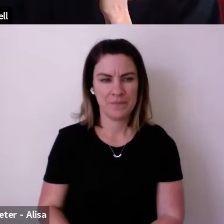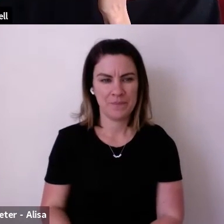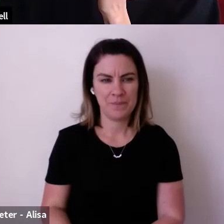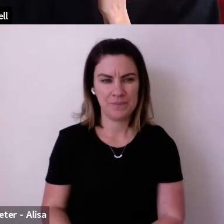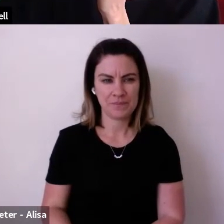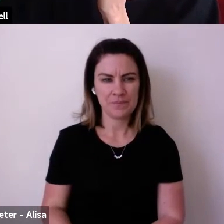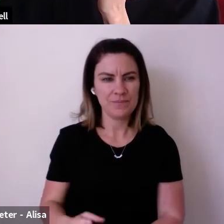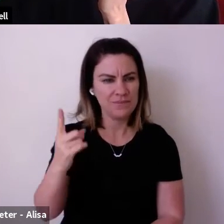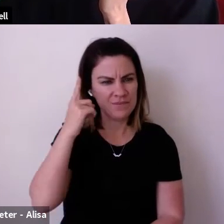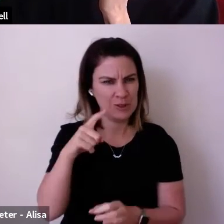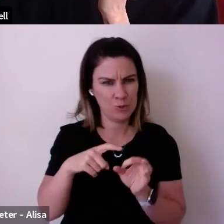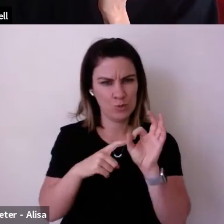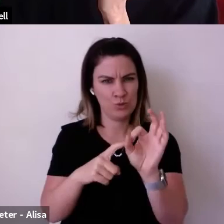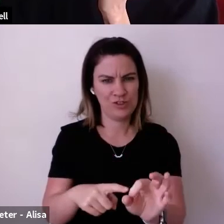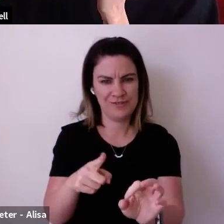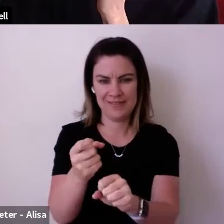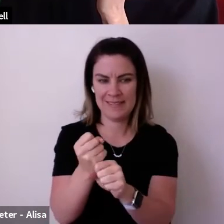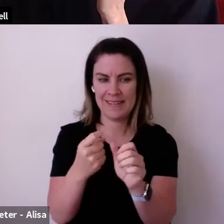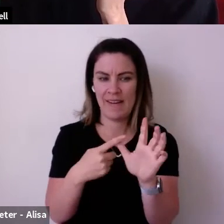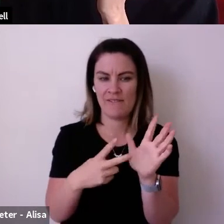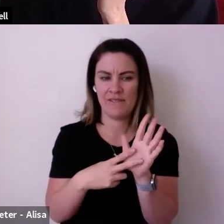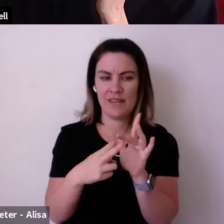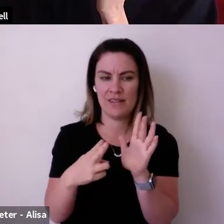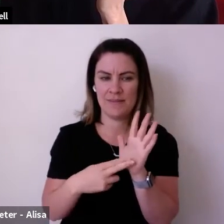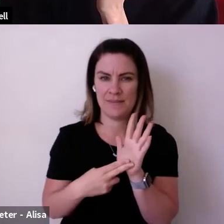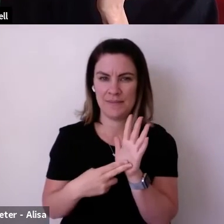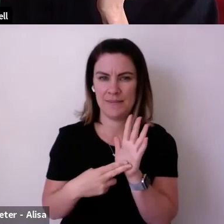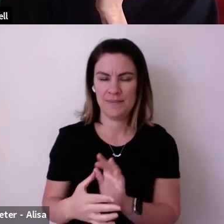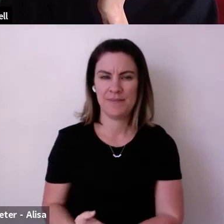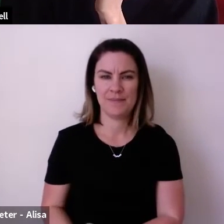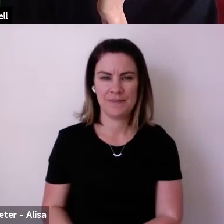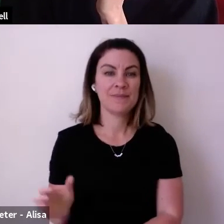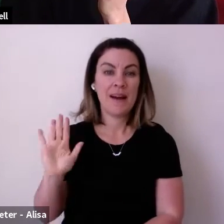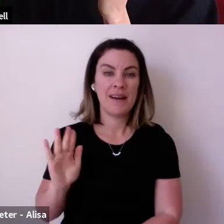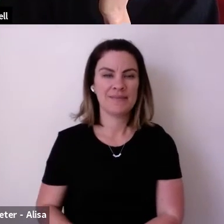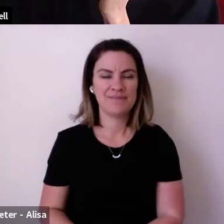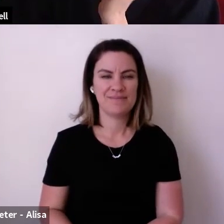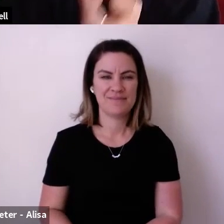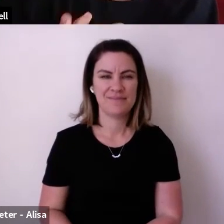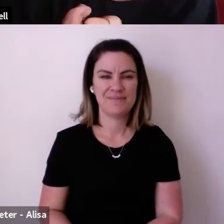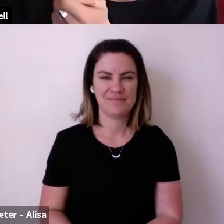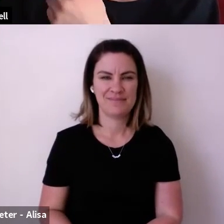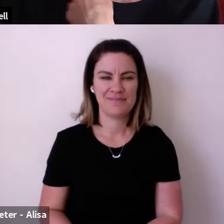And this I think might be one for Gavin. Sorry, Gavin . >>Gavin Sade : I'm here.